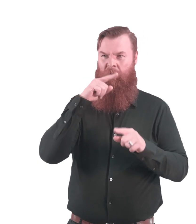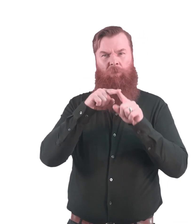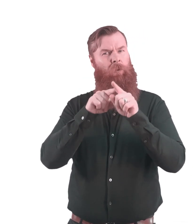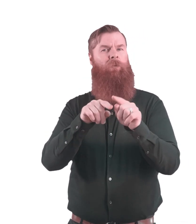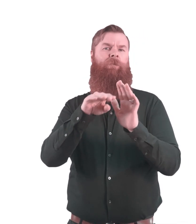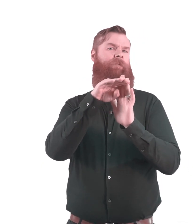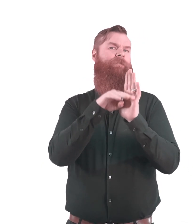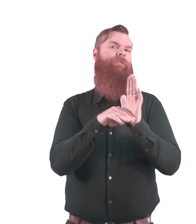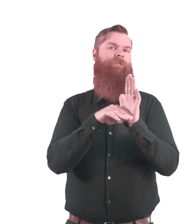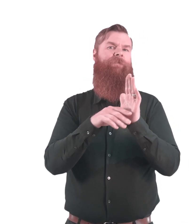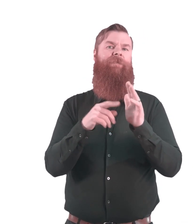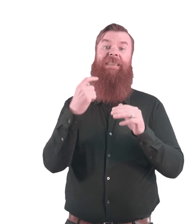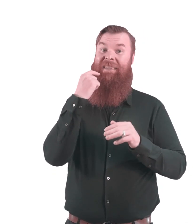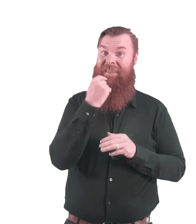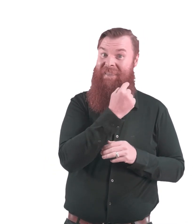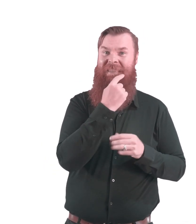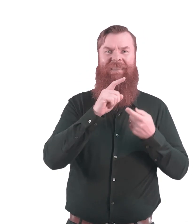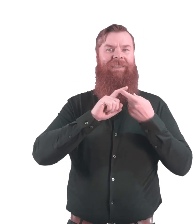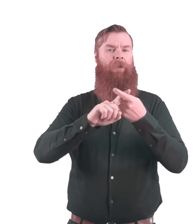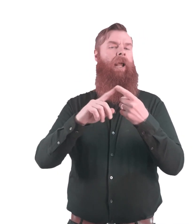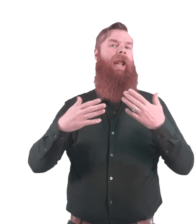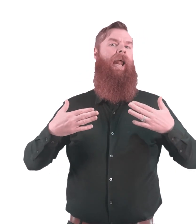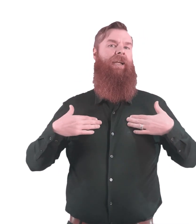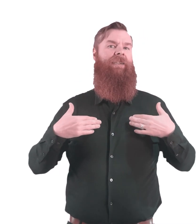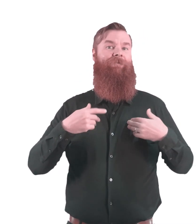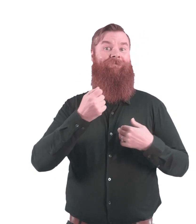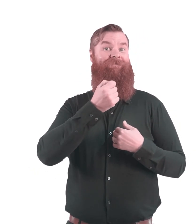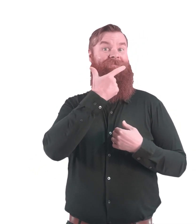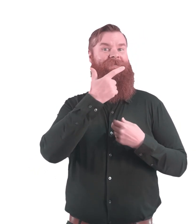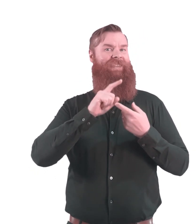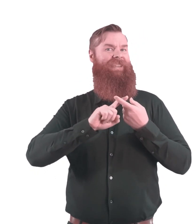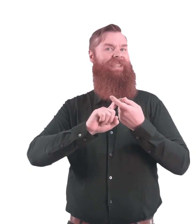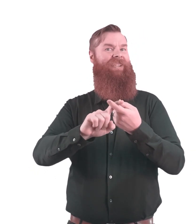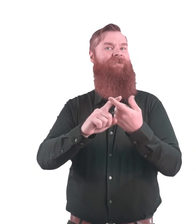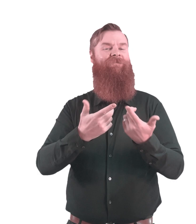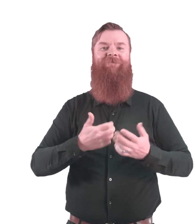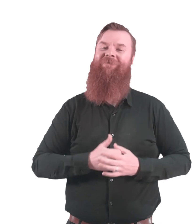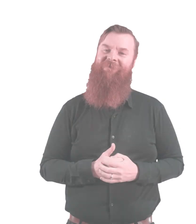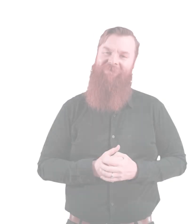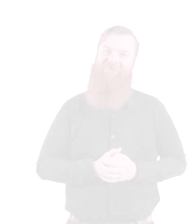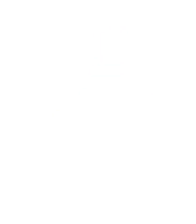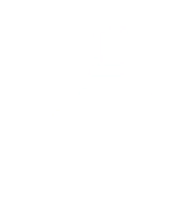By following all these instructions, you can keep your teeth and gums healthy and keep on smiling.